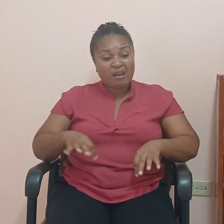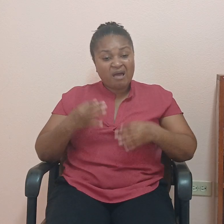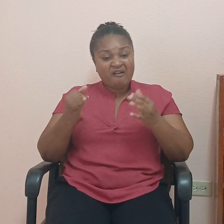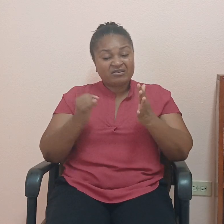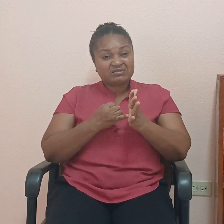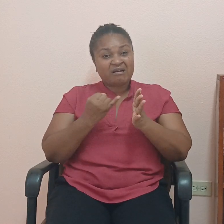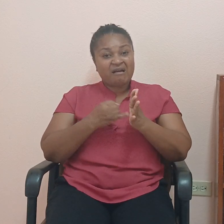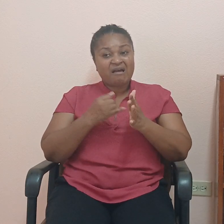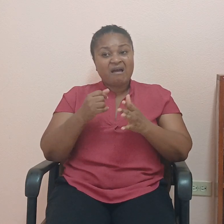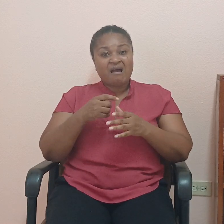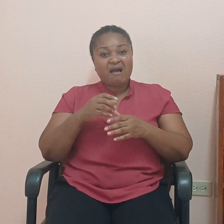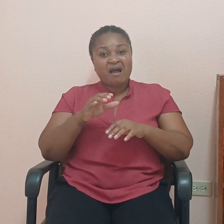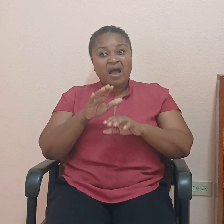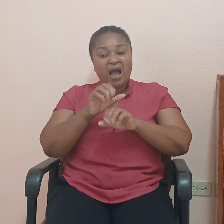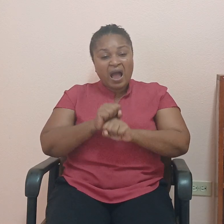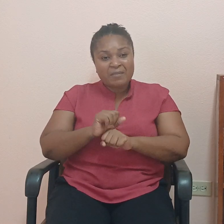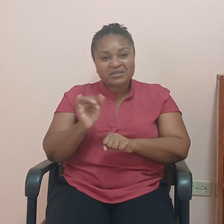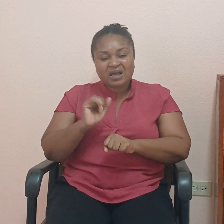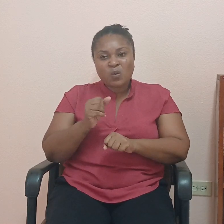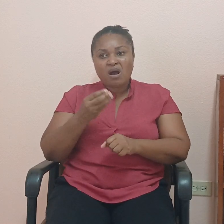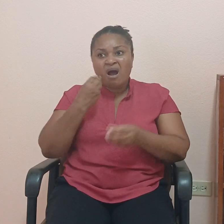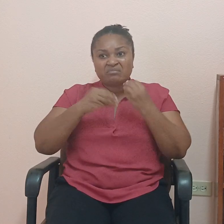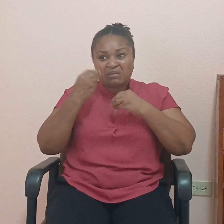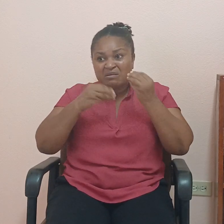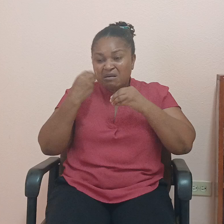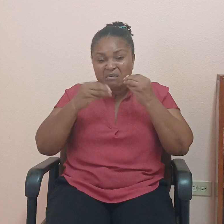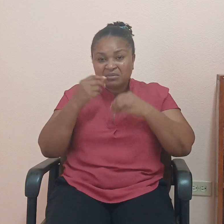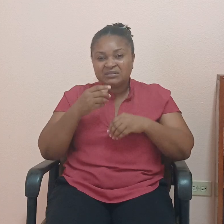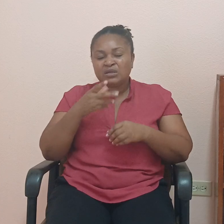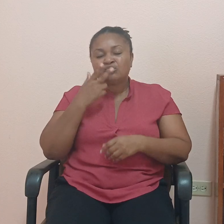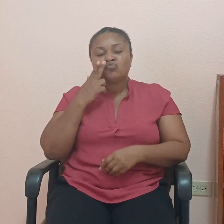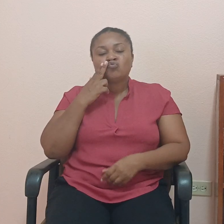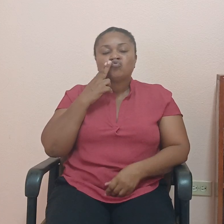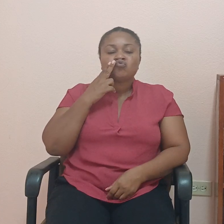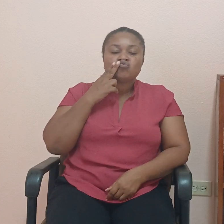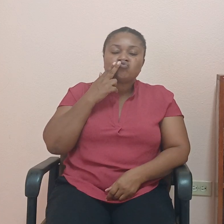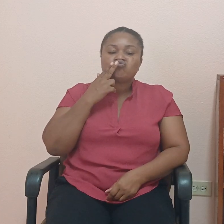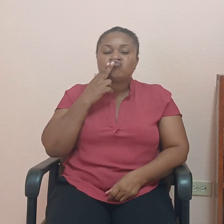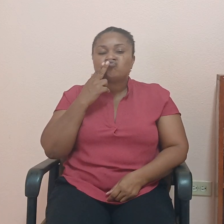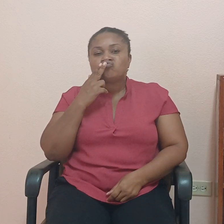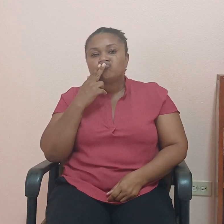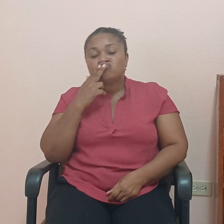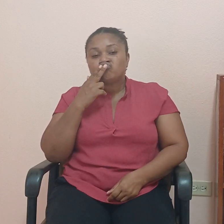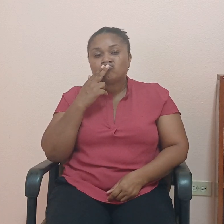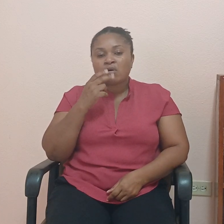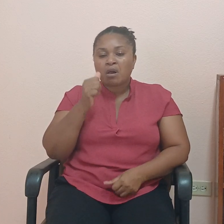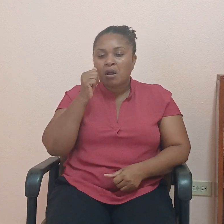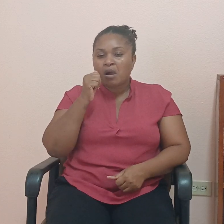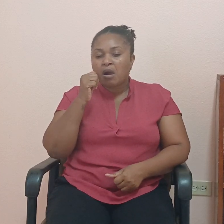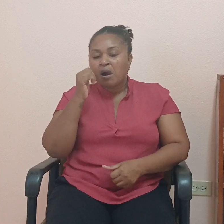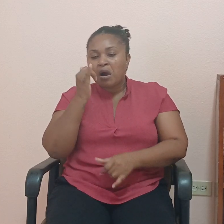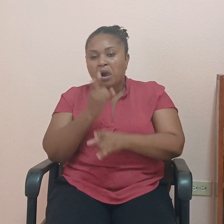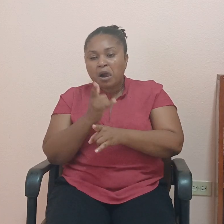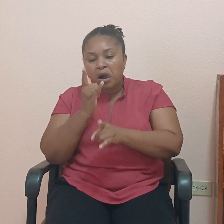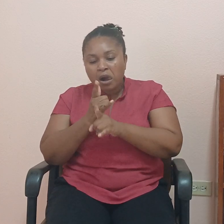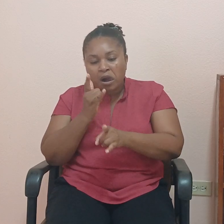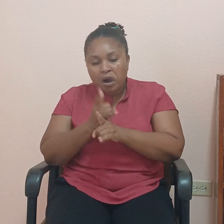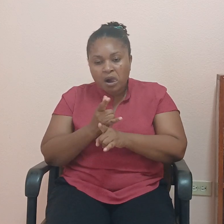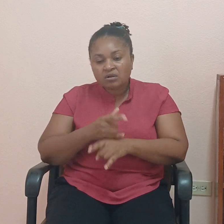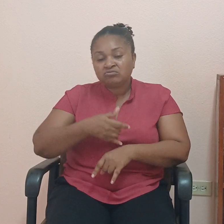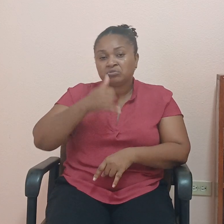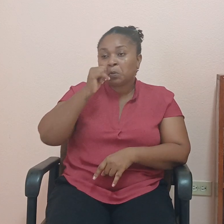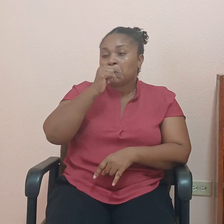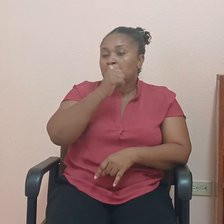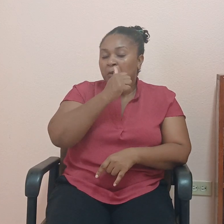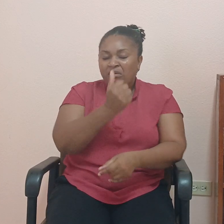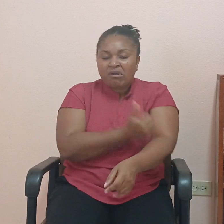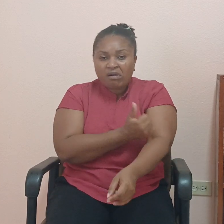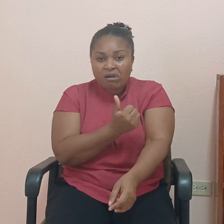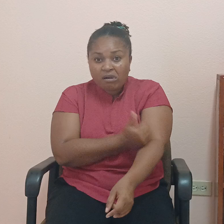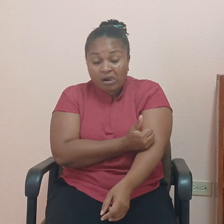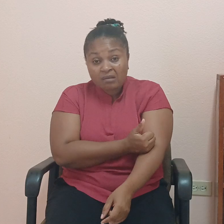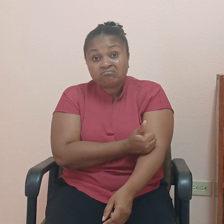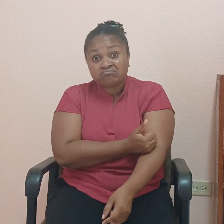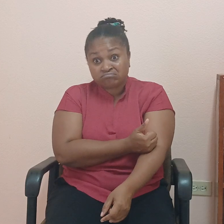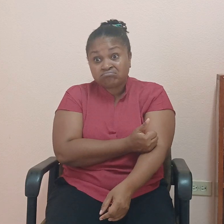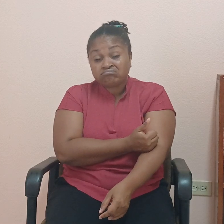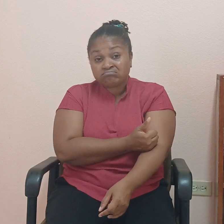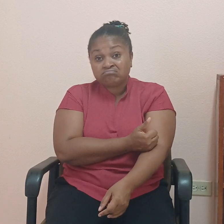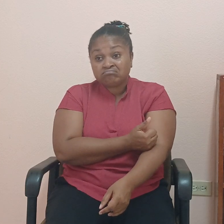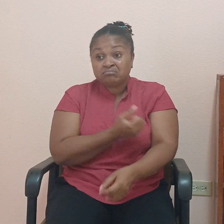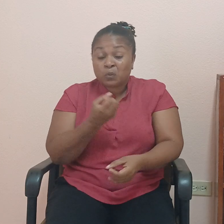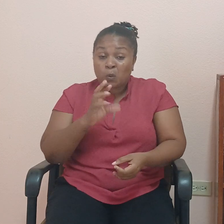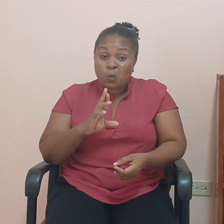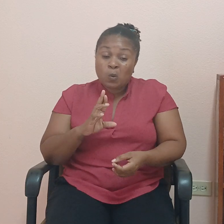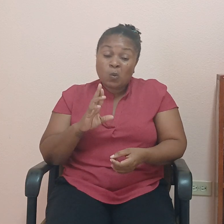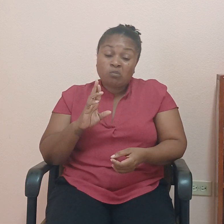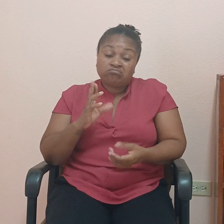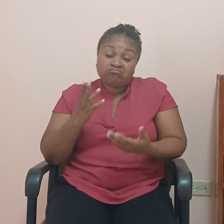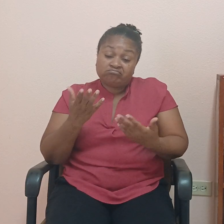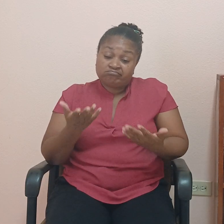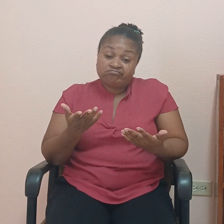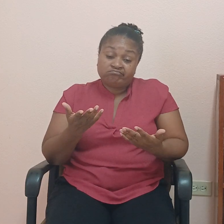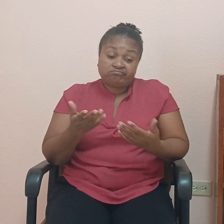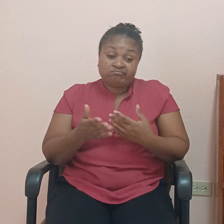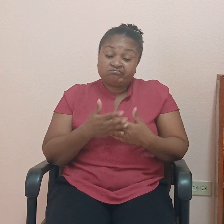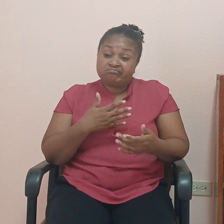SUCH AS OVEREATING, SMOKING AND OR USING ACCOHOL AND DRUGS. OUR WORRIES ARE NOT HELPING US, AND